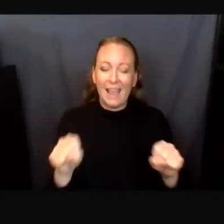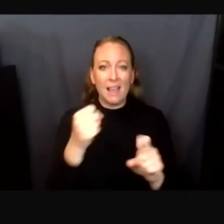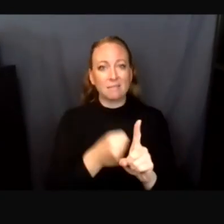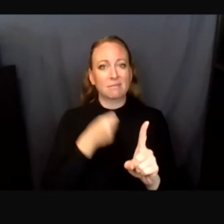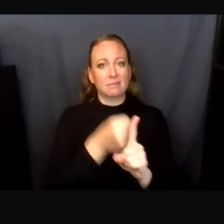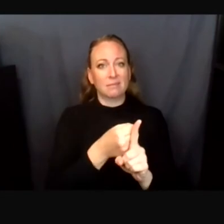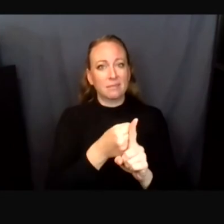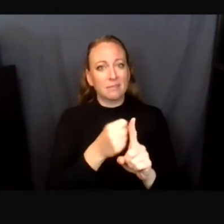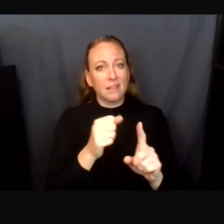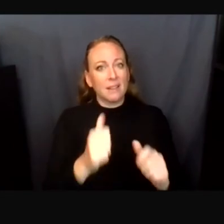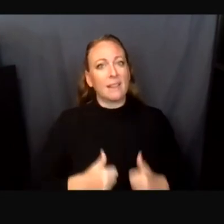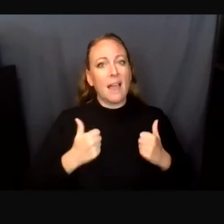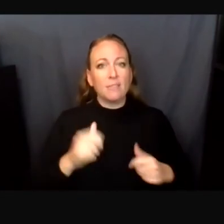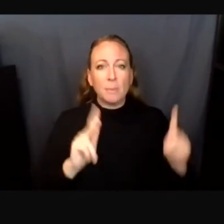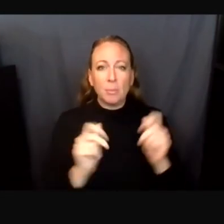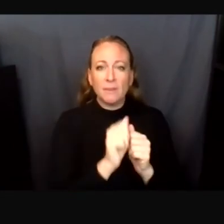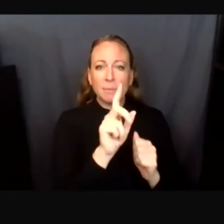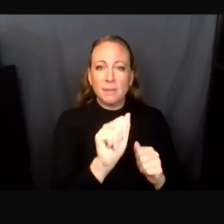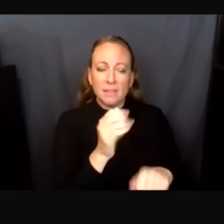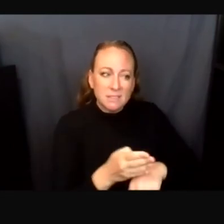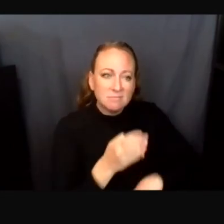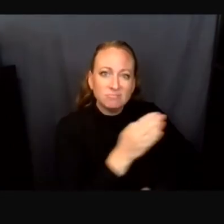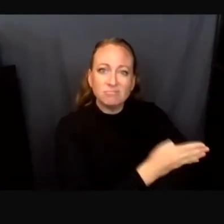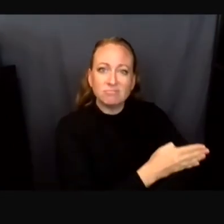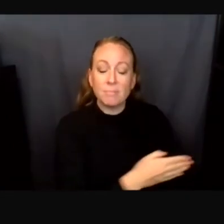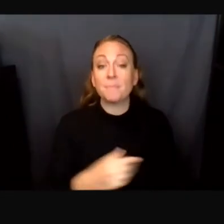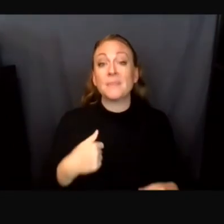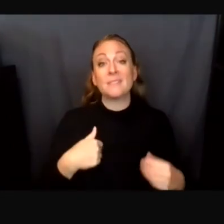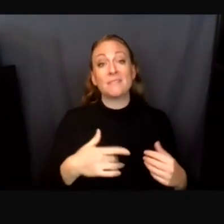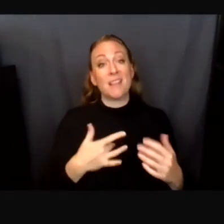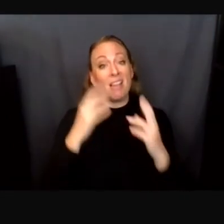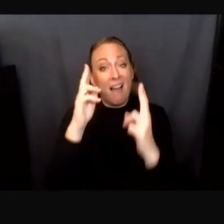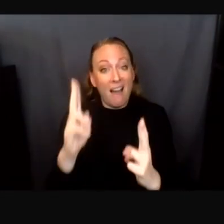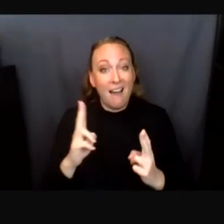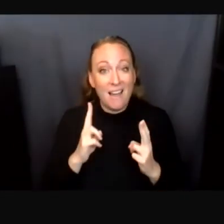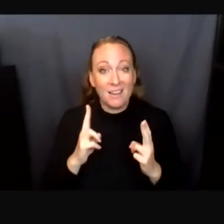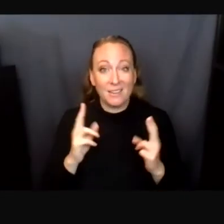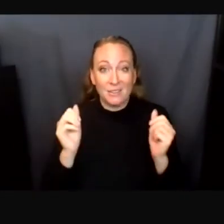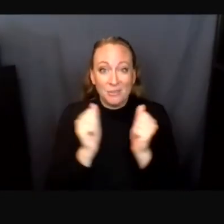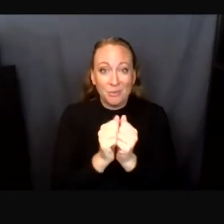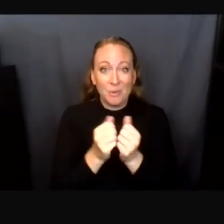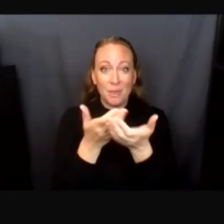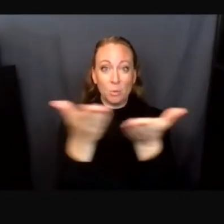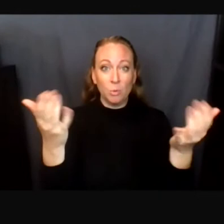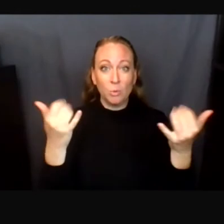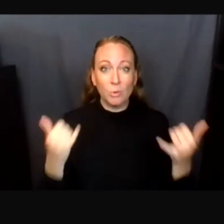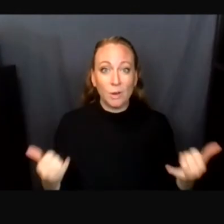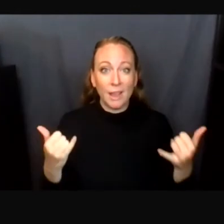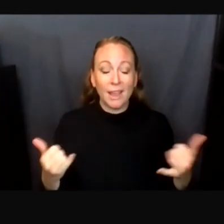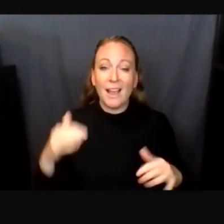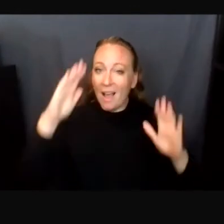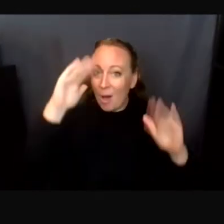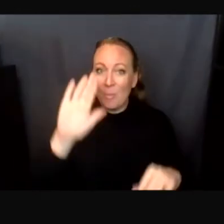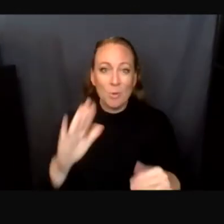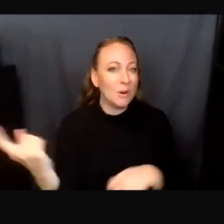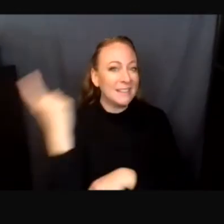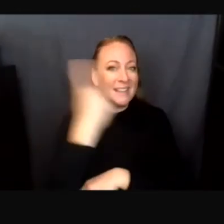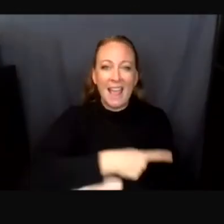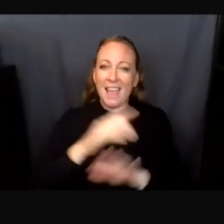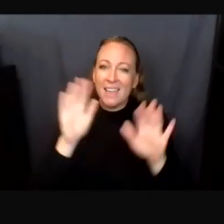So it's been an honor to be with you today. I hope that your day goes extremely well today and so forth.